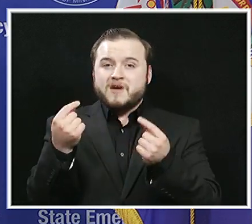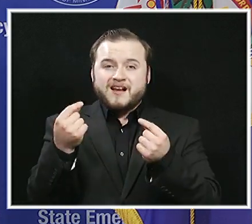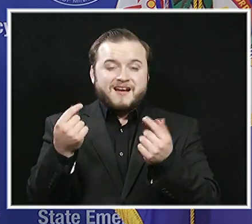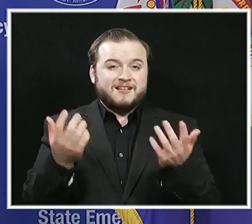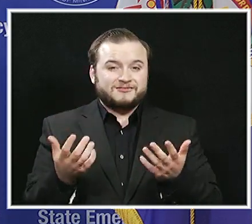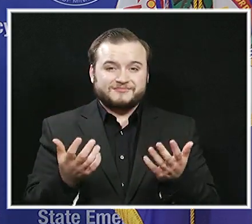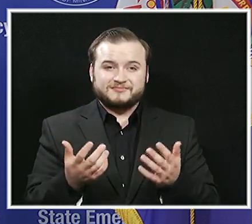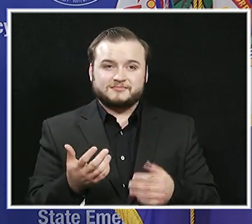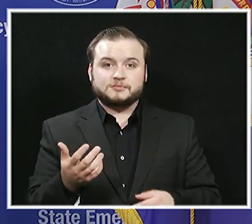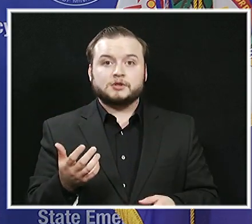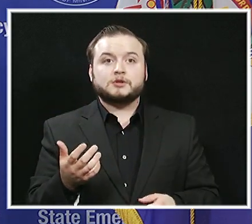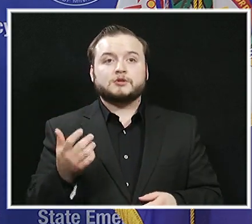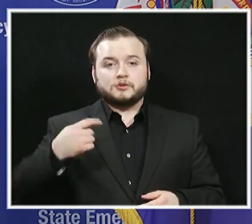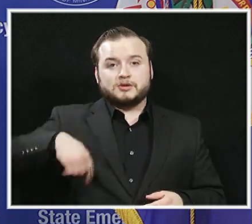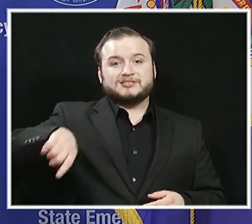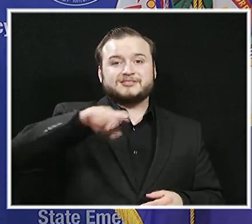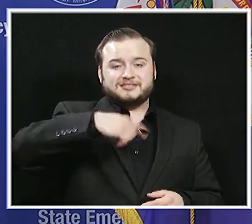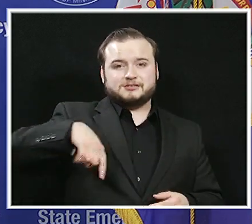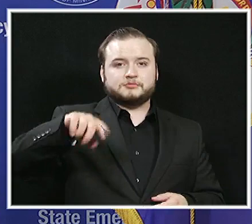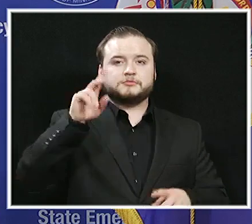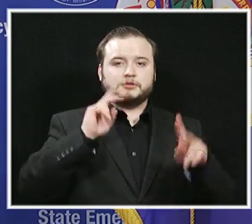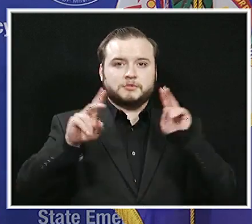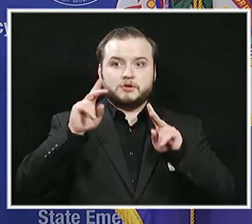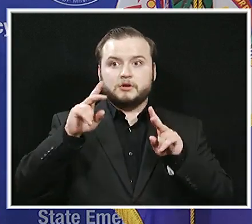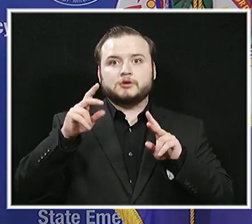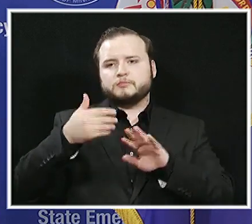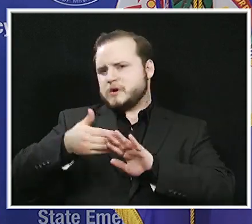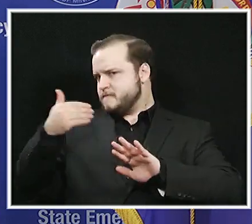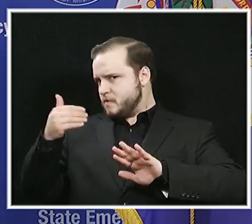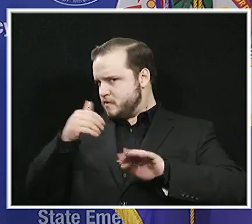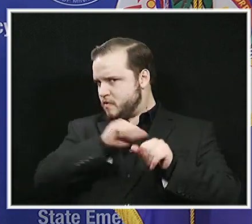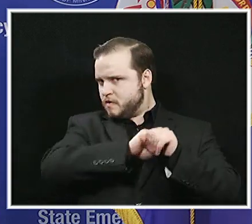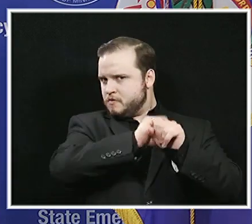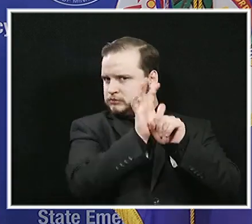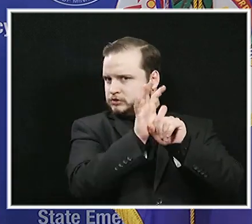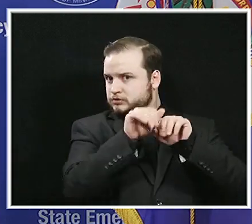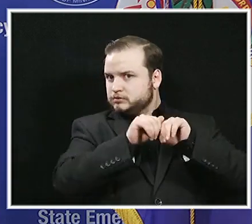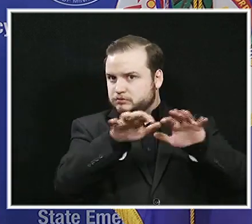people know this, I think that it goes back to this, there